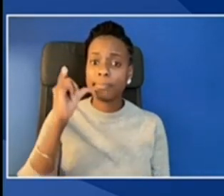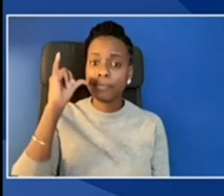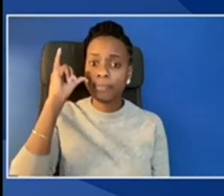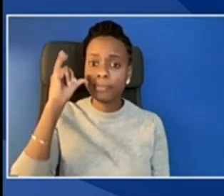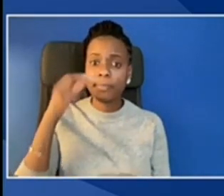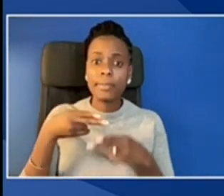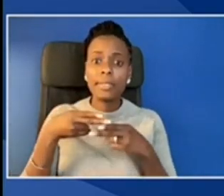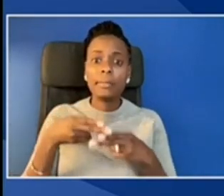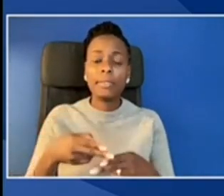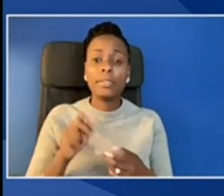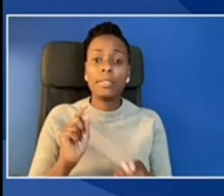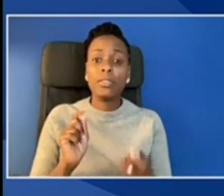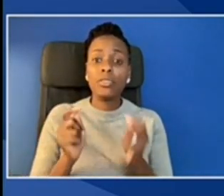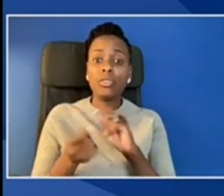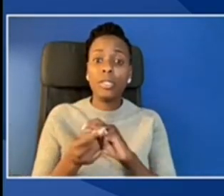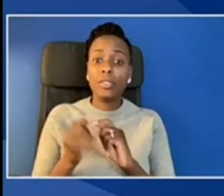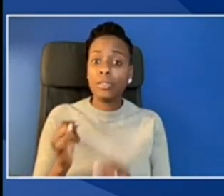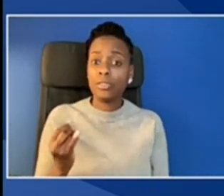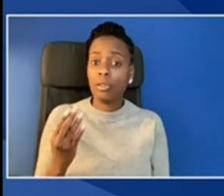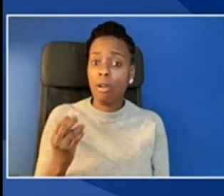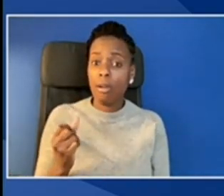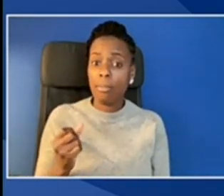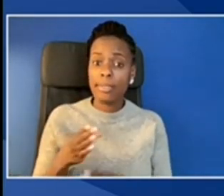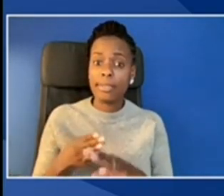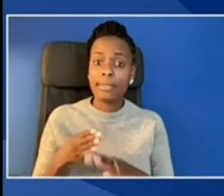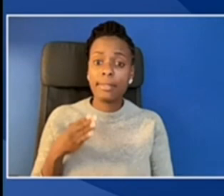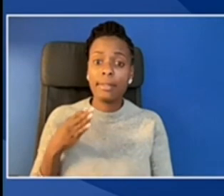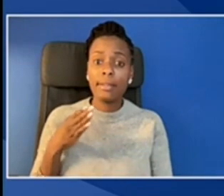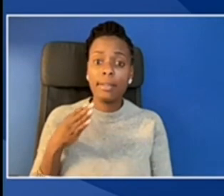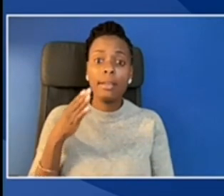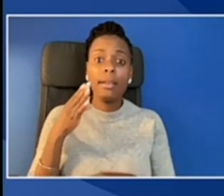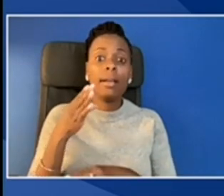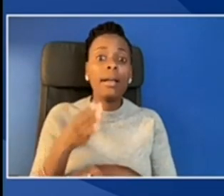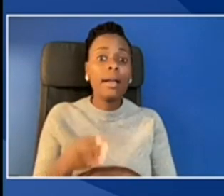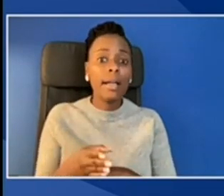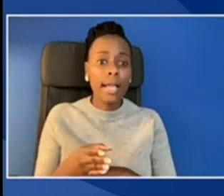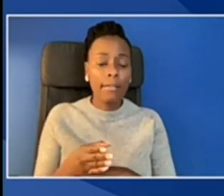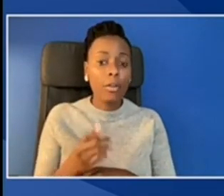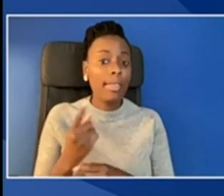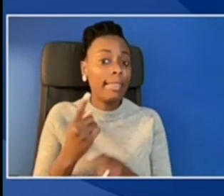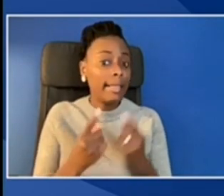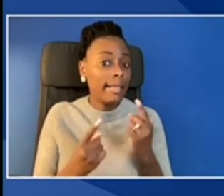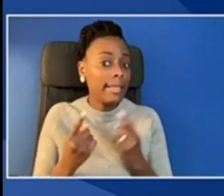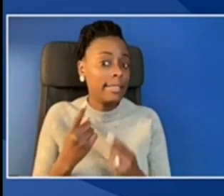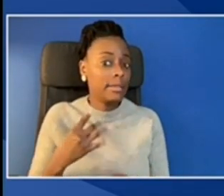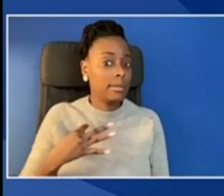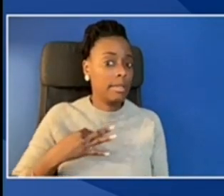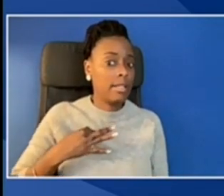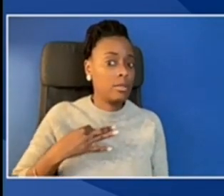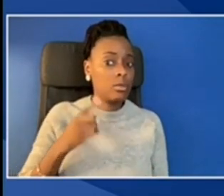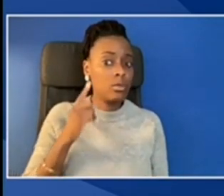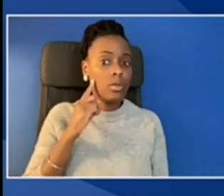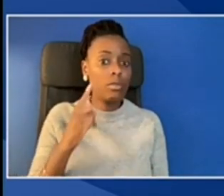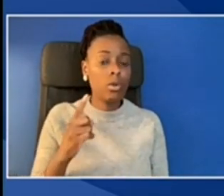jobs after believing that she was eligible for the relief under the Biden